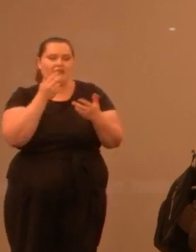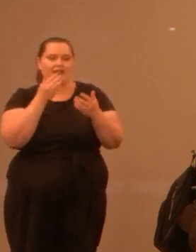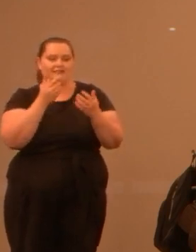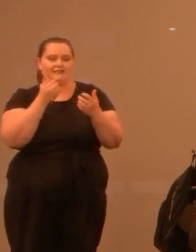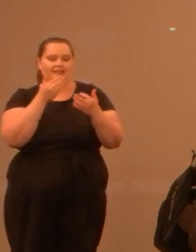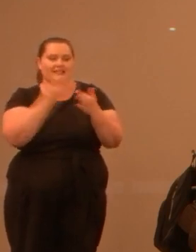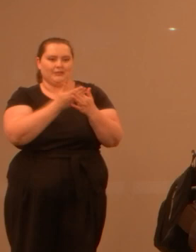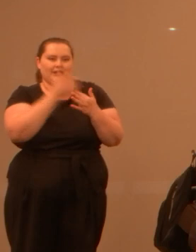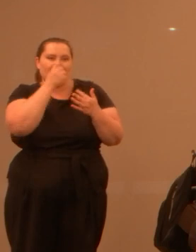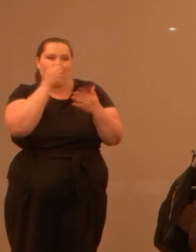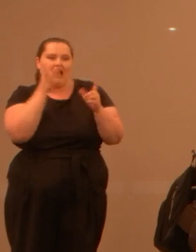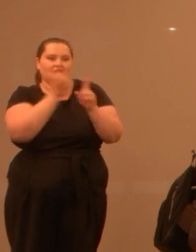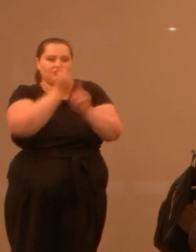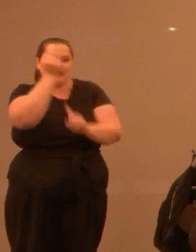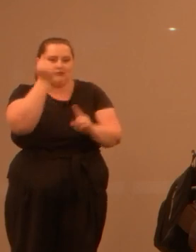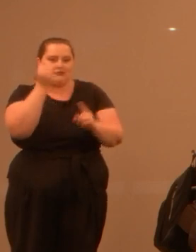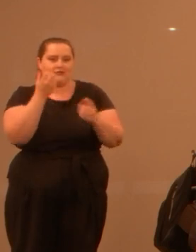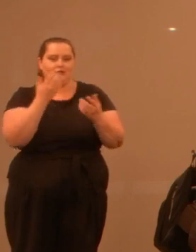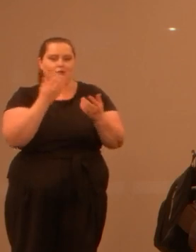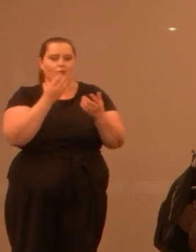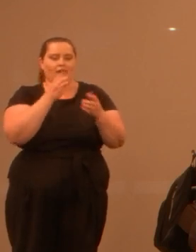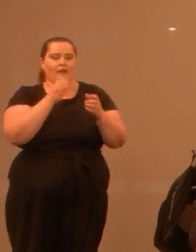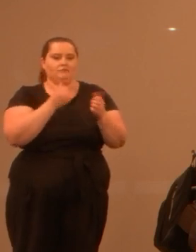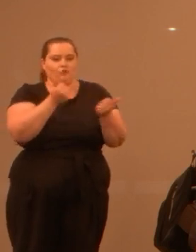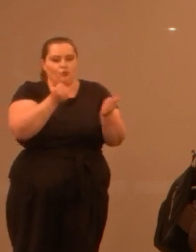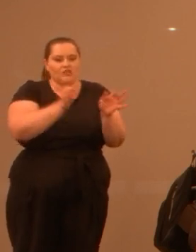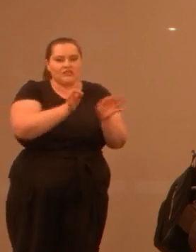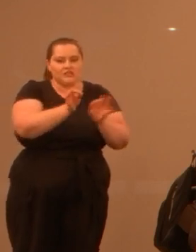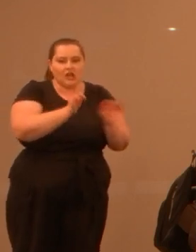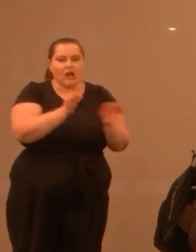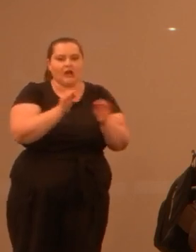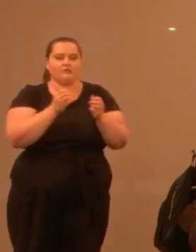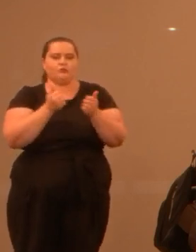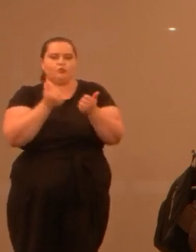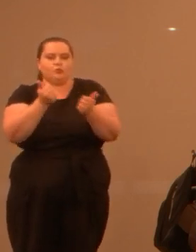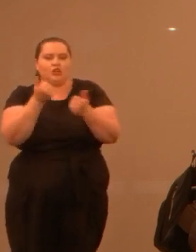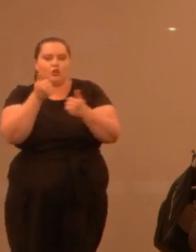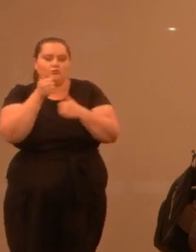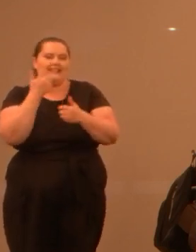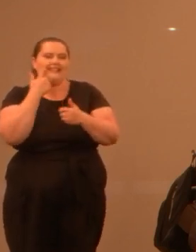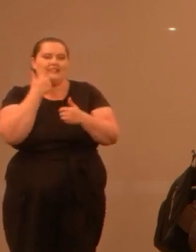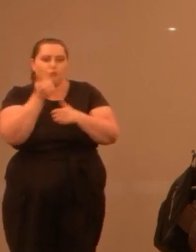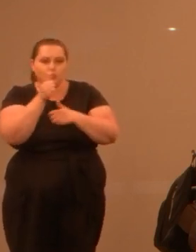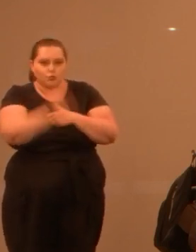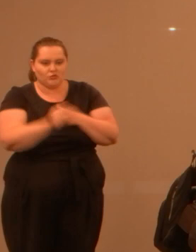sacrificing design or usability, and you're all demonstrating best practise